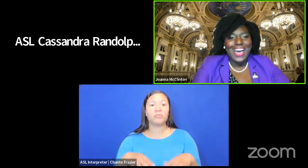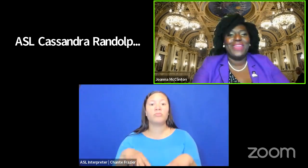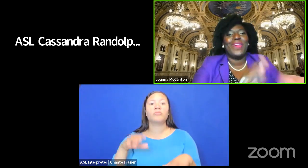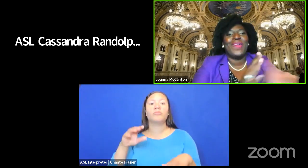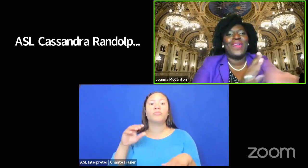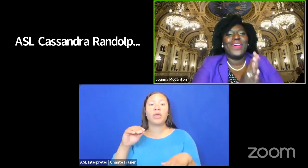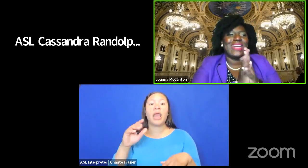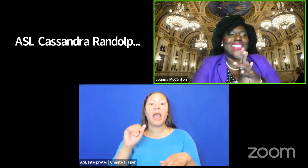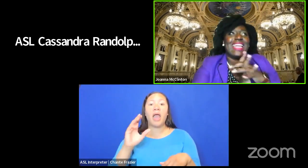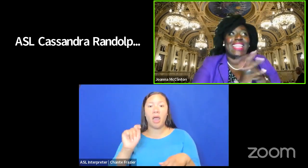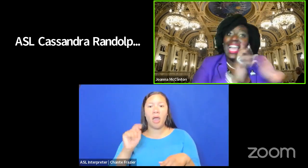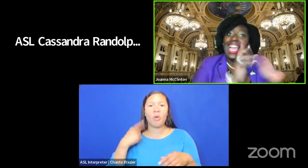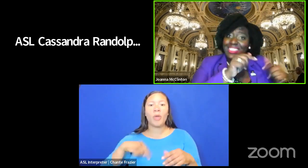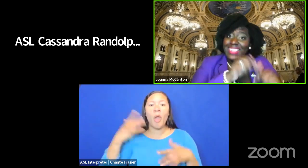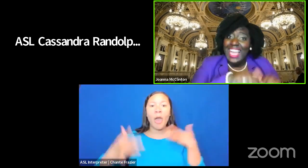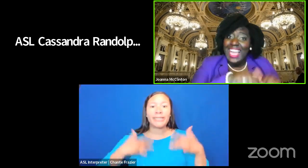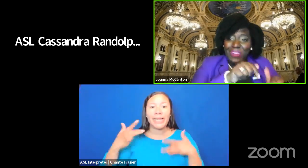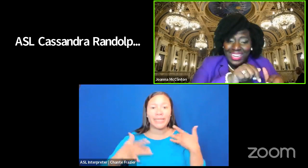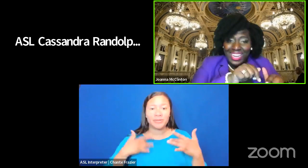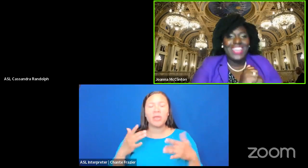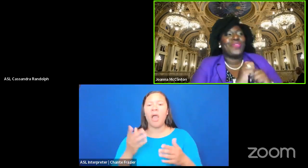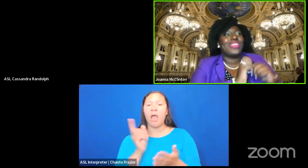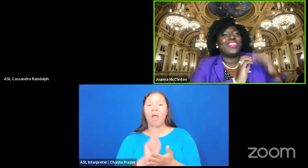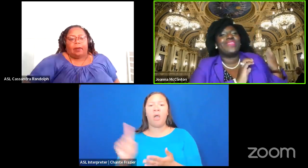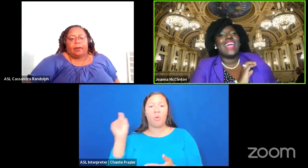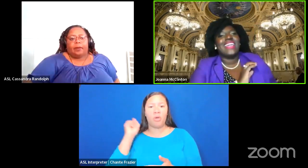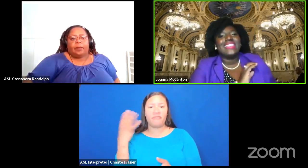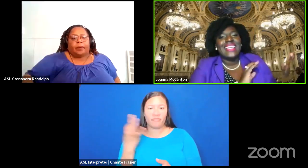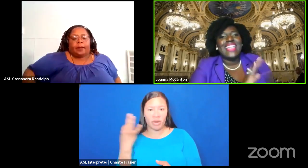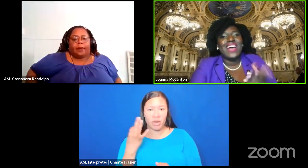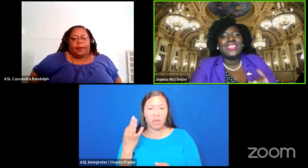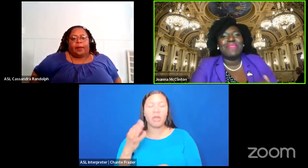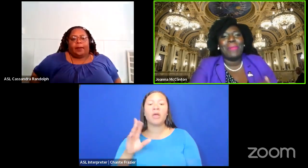businesses and families alike.